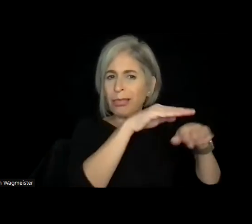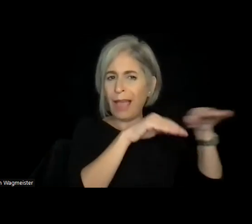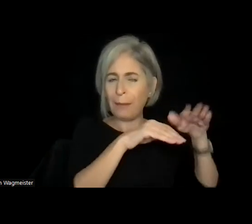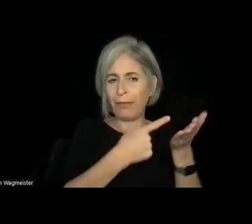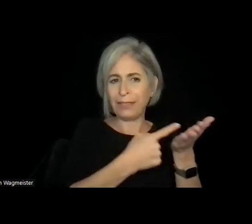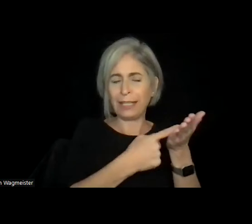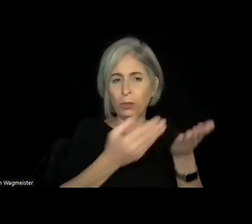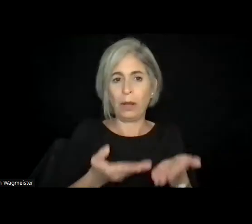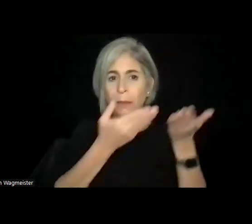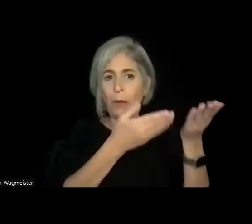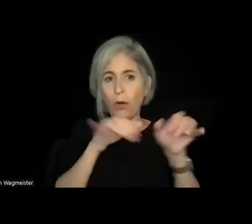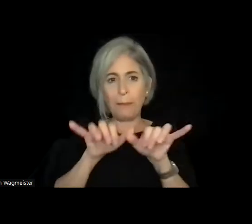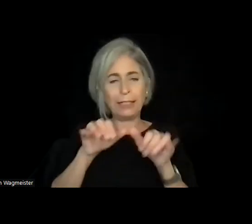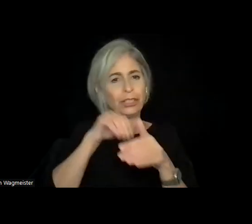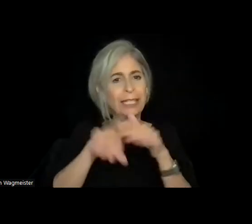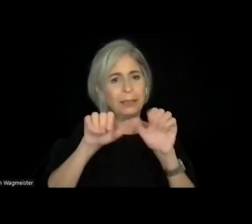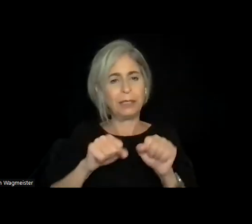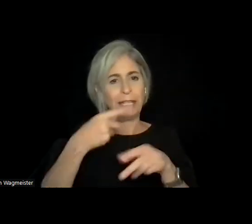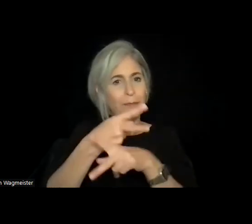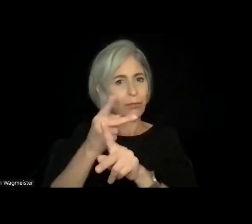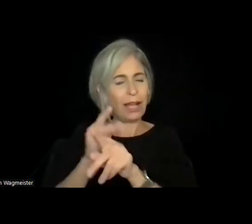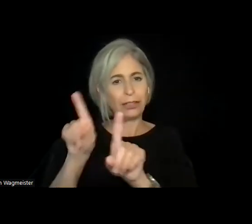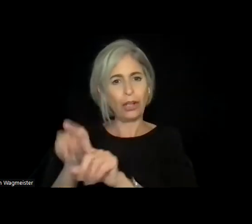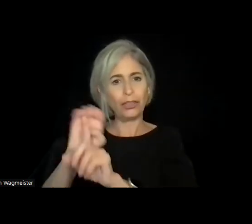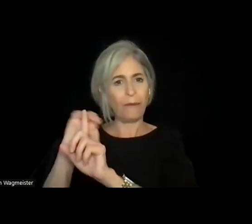R2D2 center I think is really